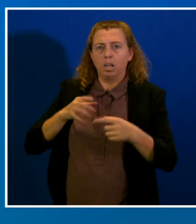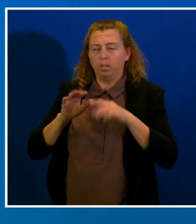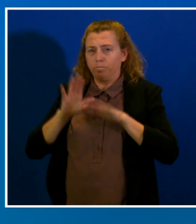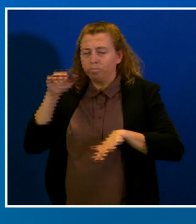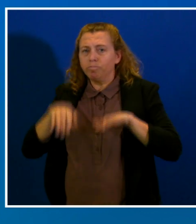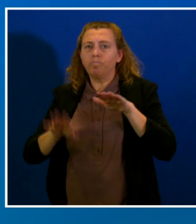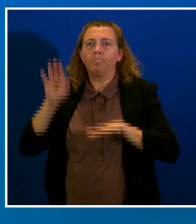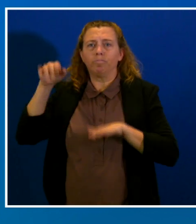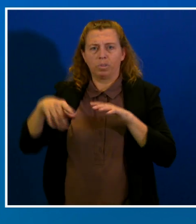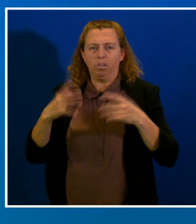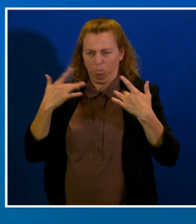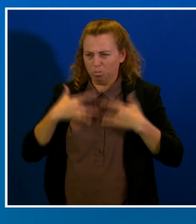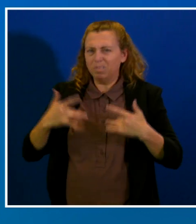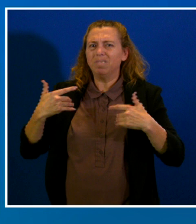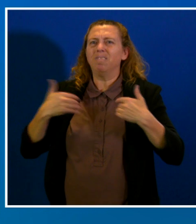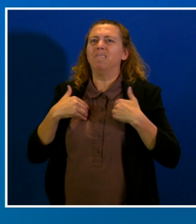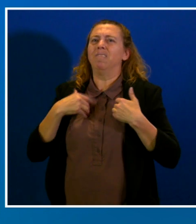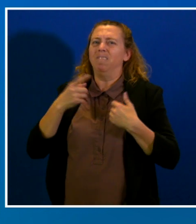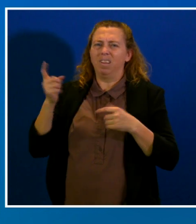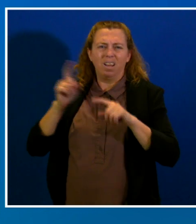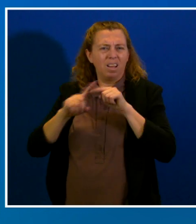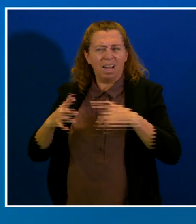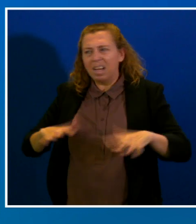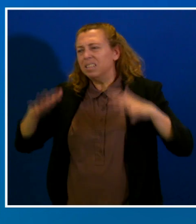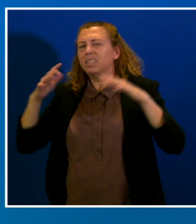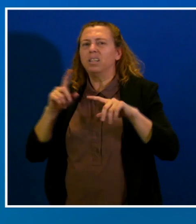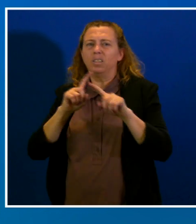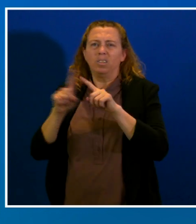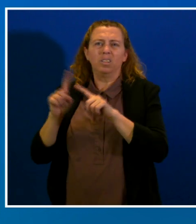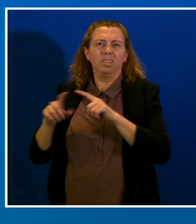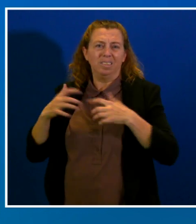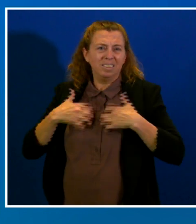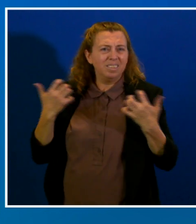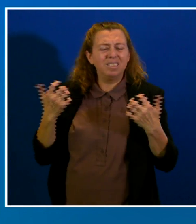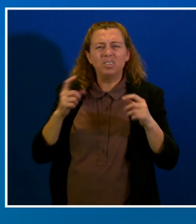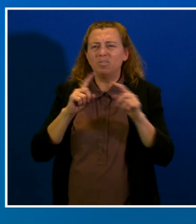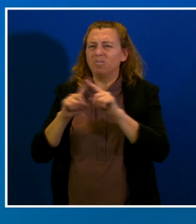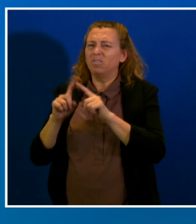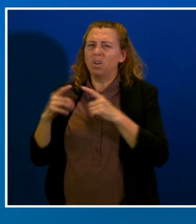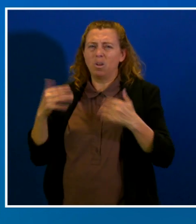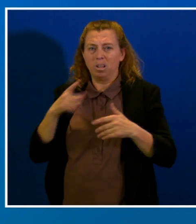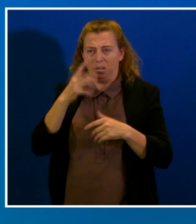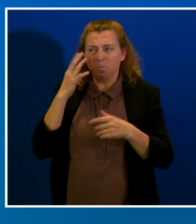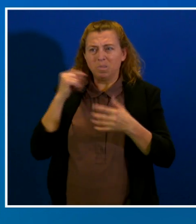If you're feeling anxious, depressed, stressed, angry or